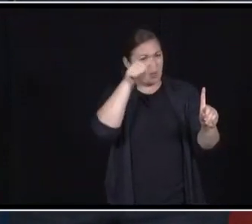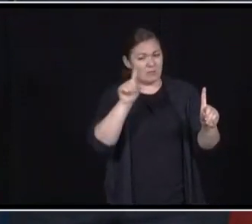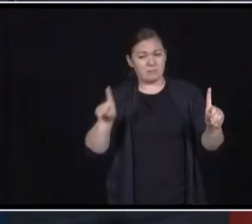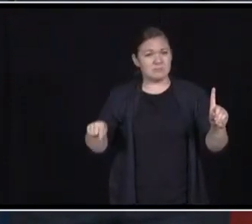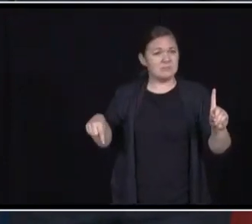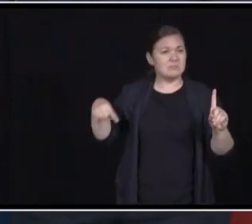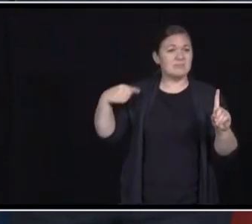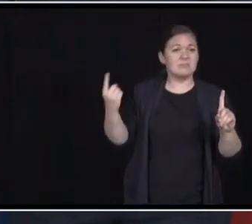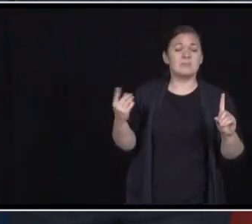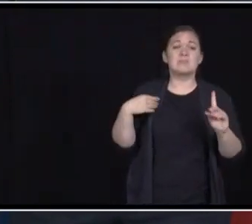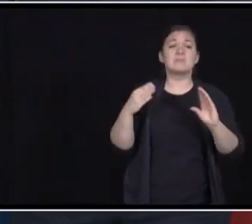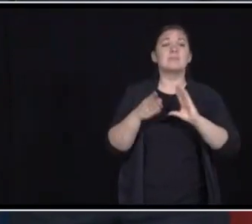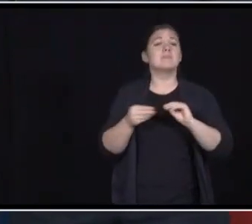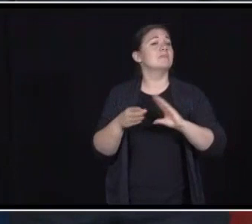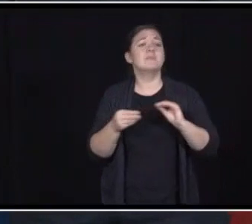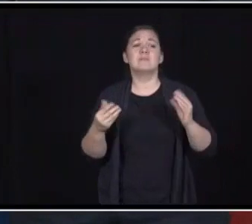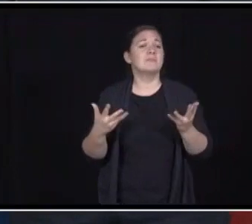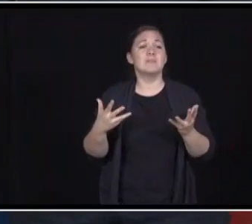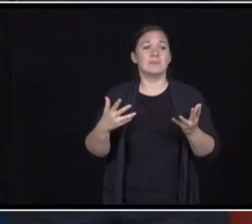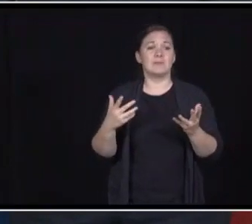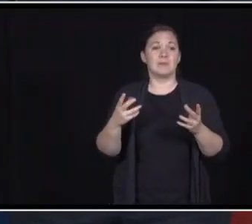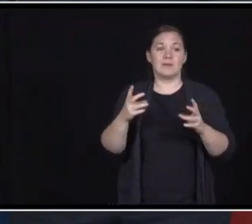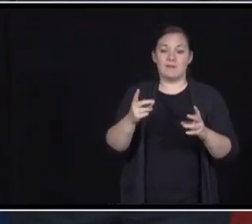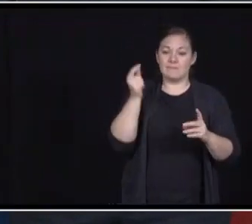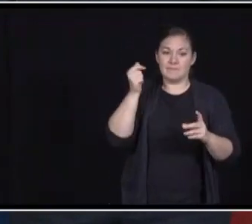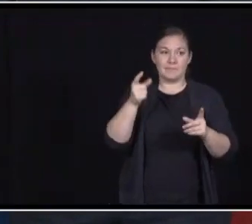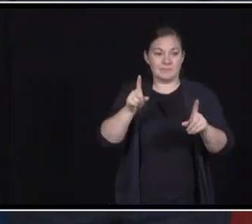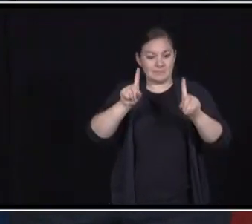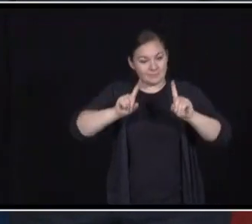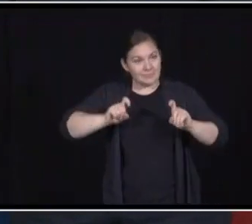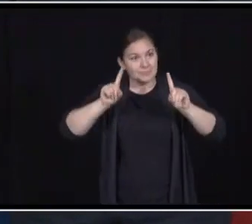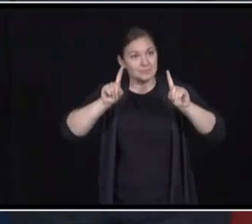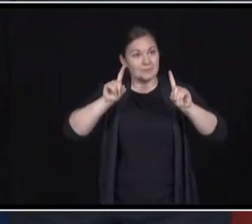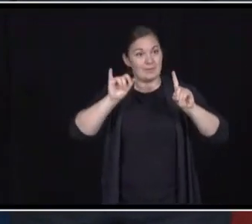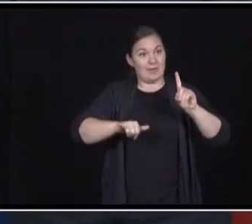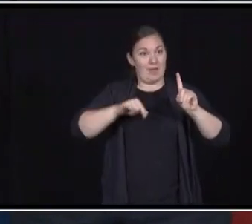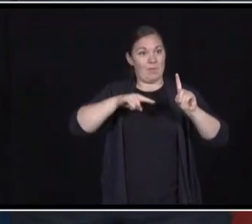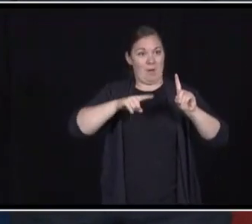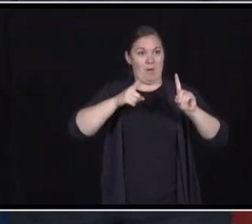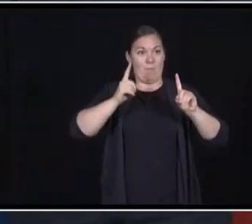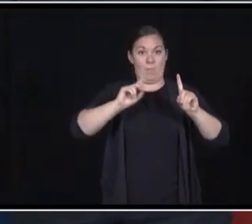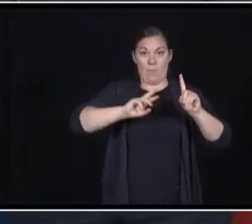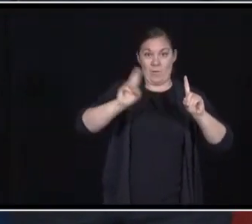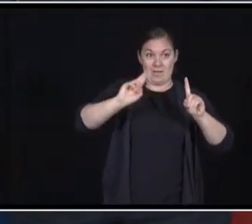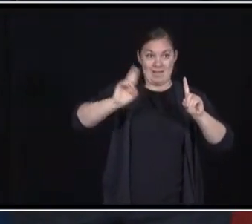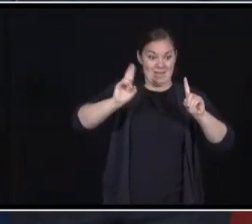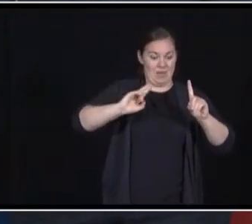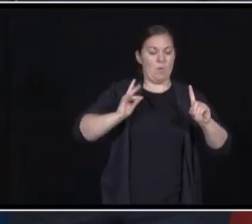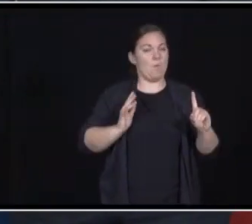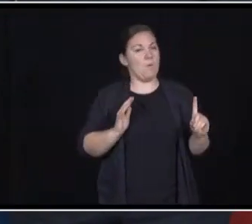This goes back to my comments for the last couple weeks about the rapid tests. The antigen test.